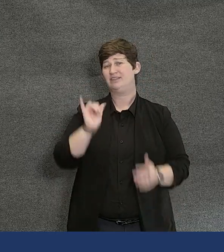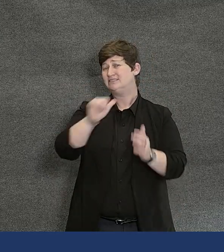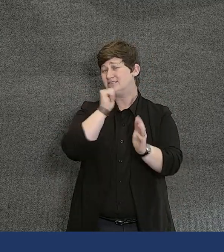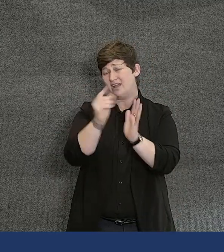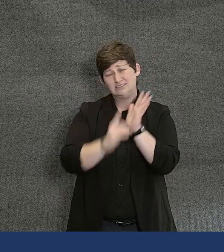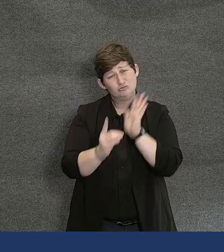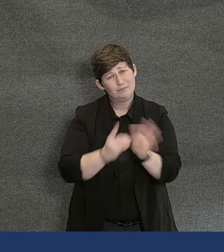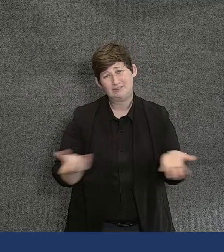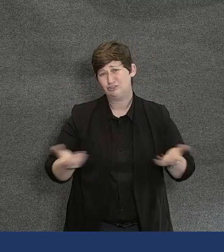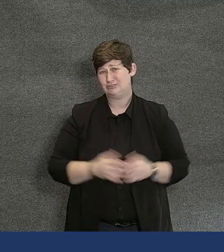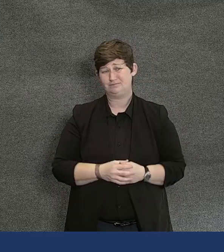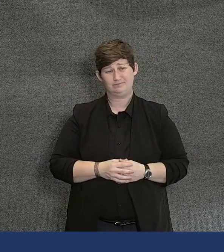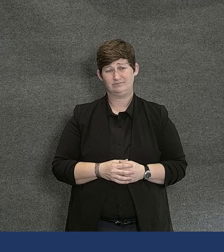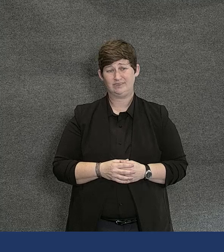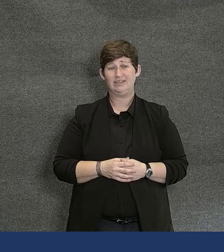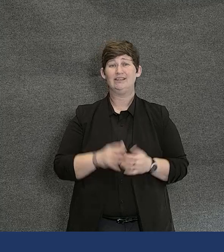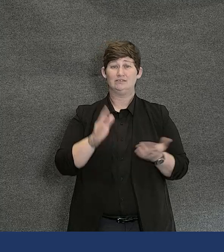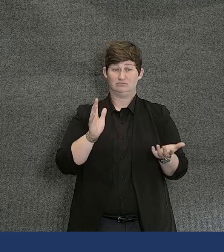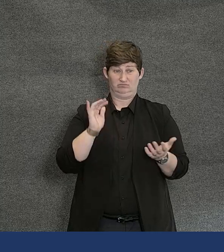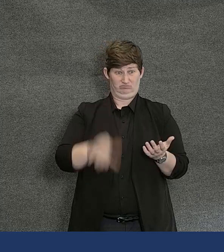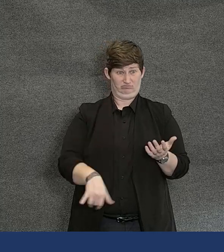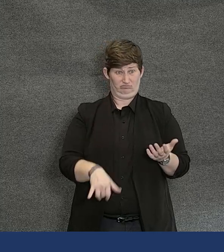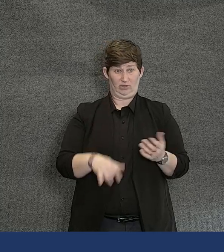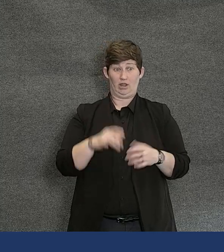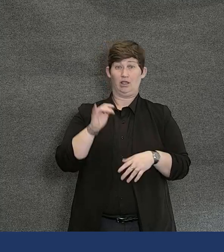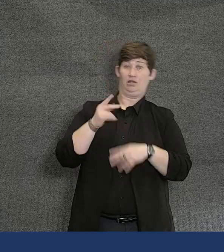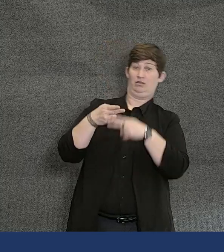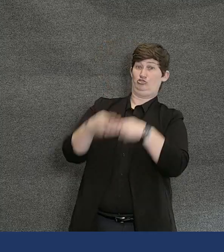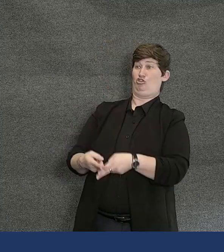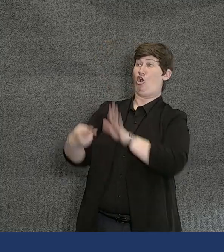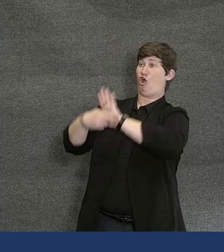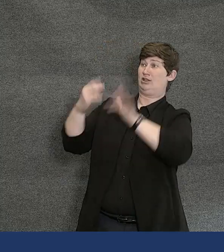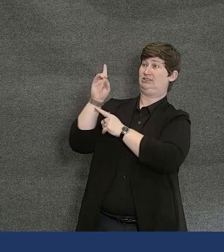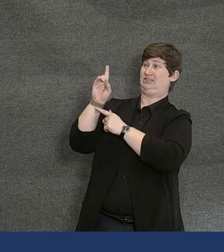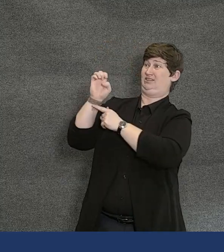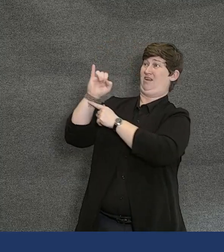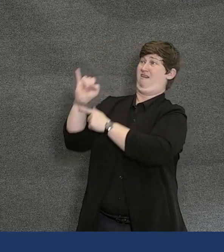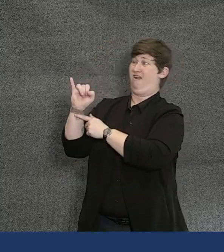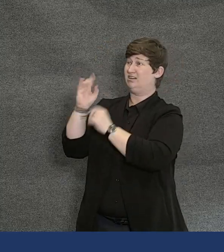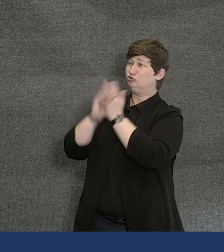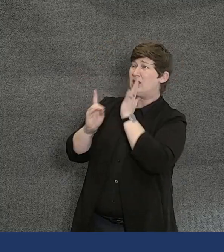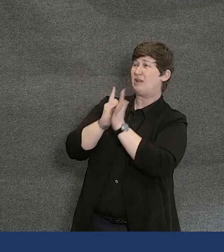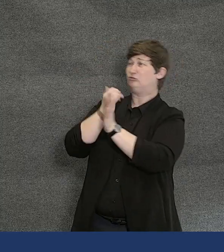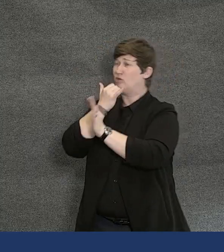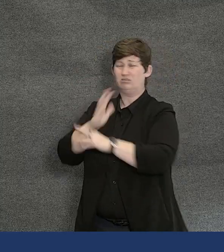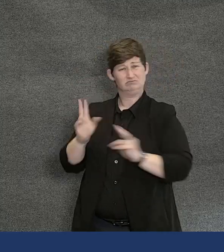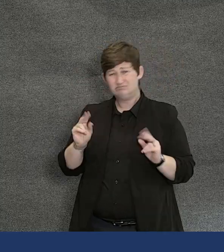And it is wrong to say that it is. And I'm telling you that I am absolutely opposed